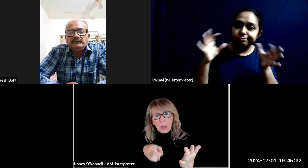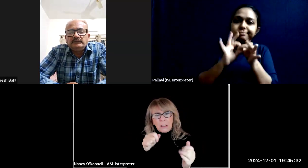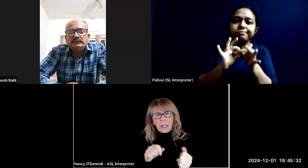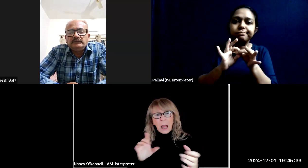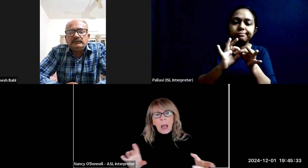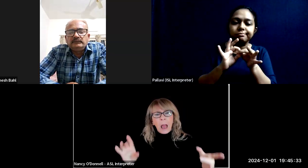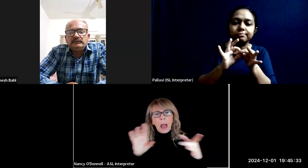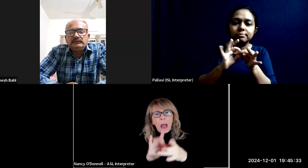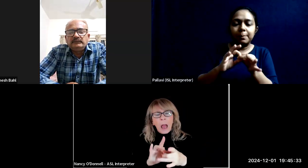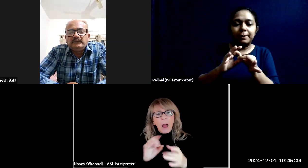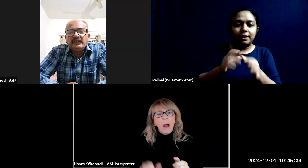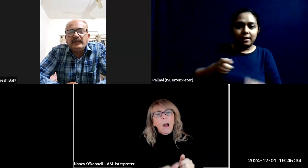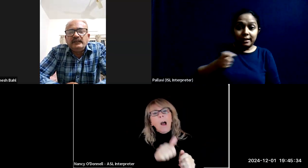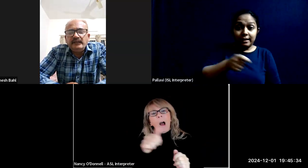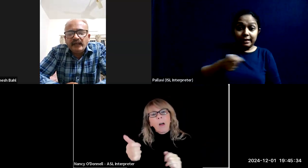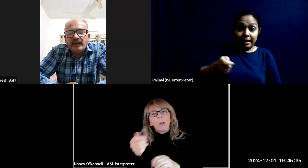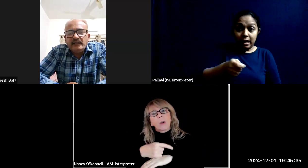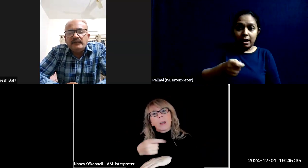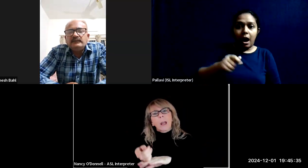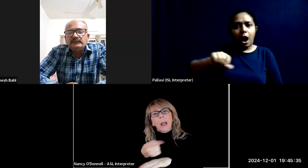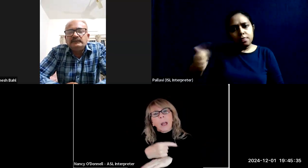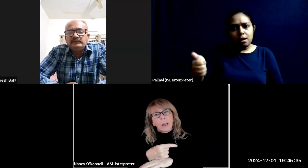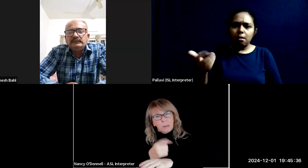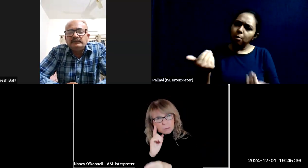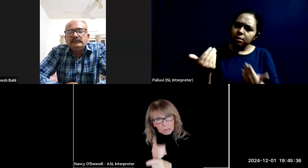a different cane. [Dinesh speaking] Yeah.